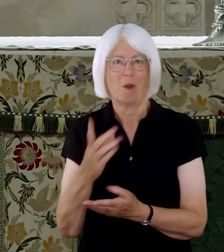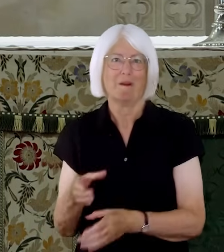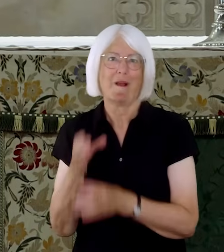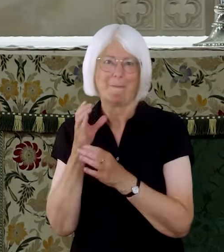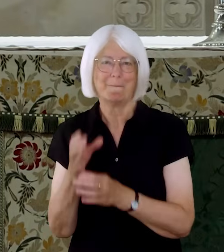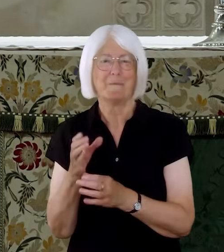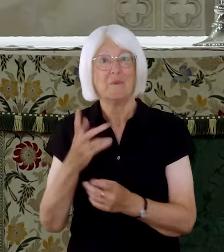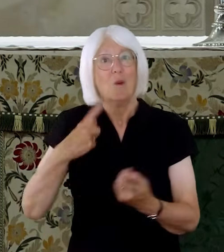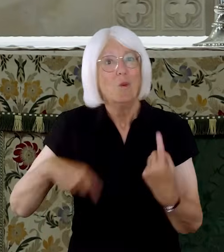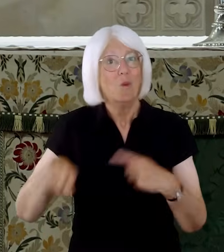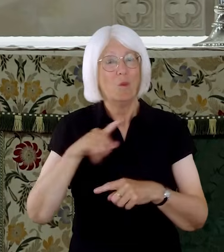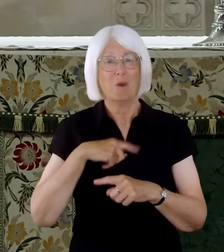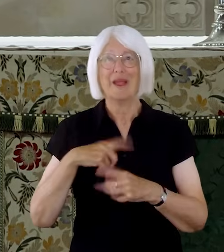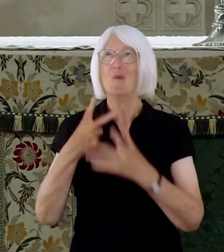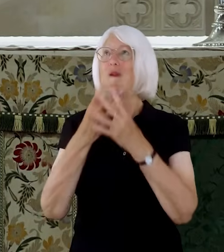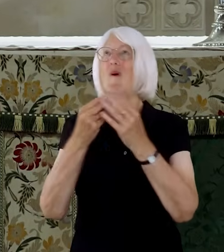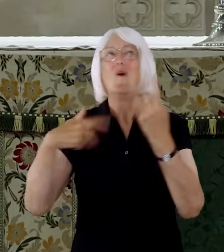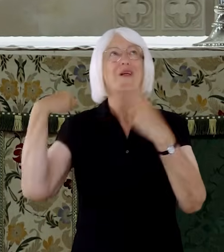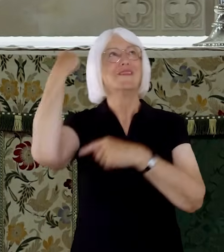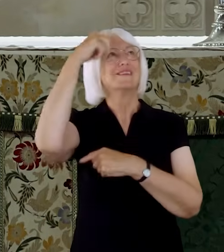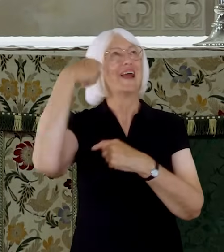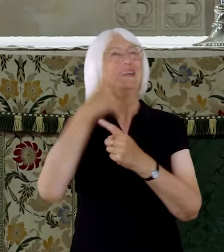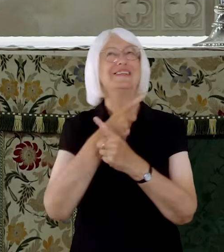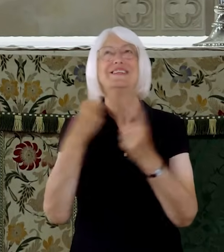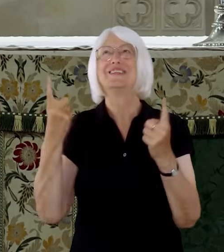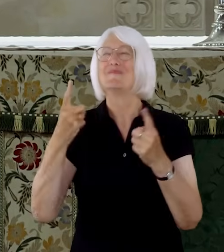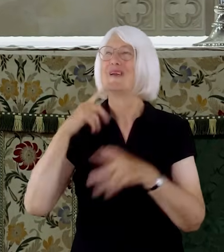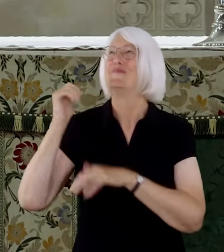and one cup so that we in the company of all the saints